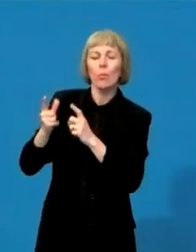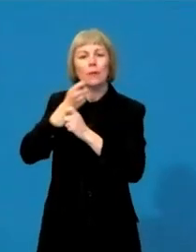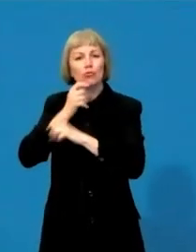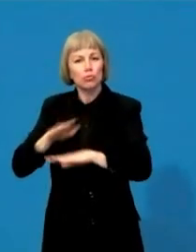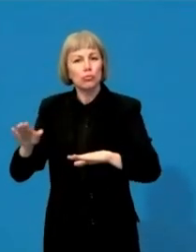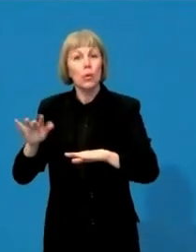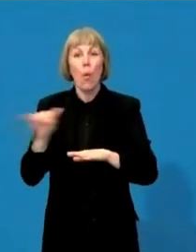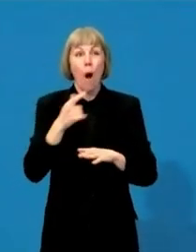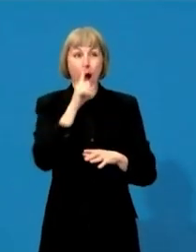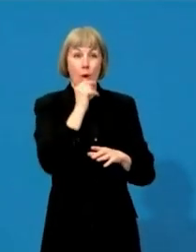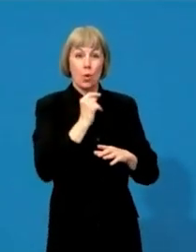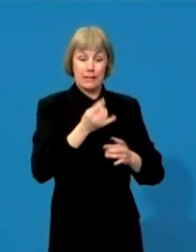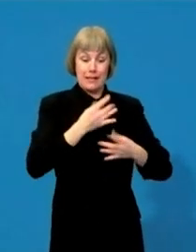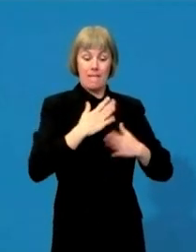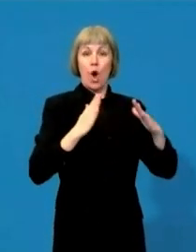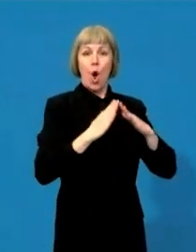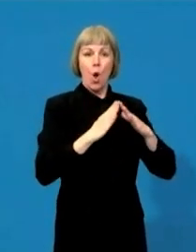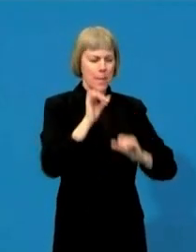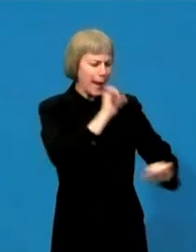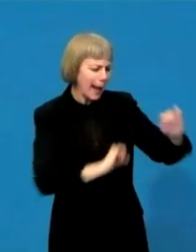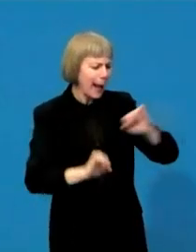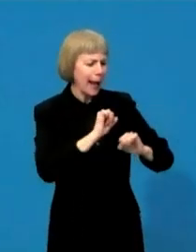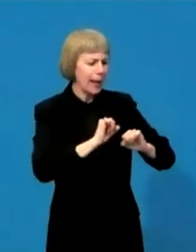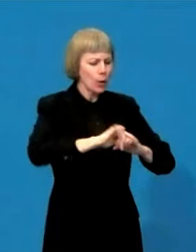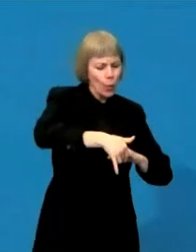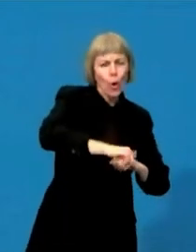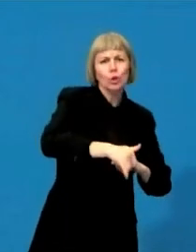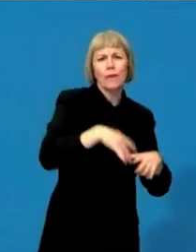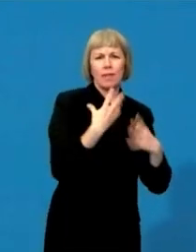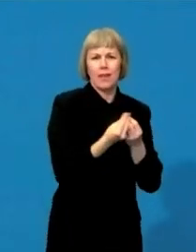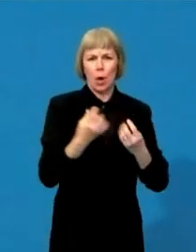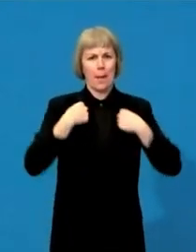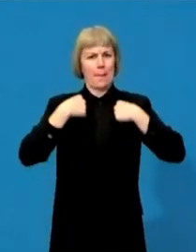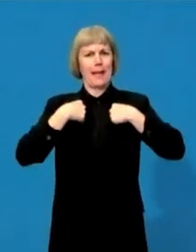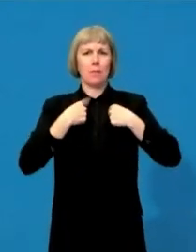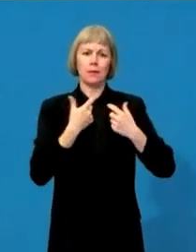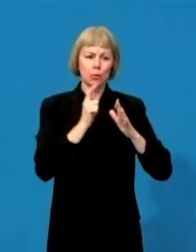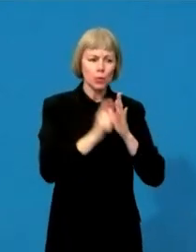laundry. You know, it doesn't have to be about me all the time but -